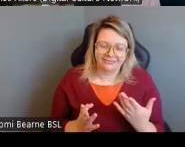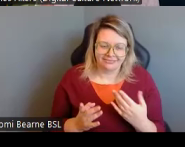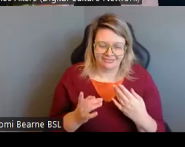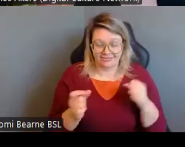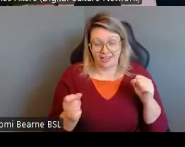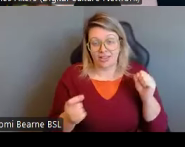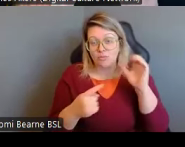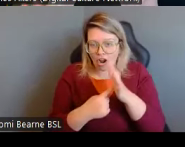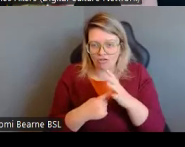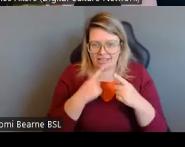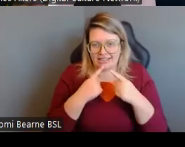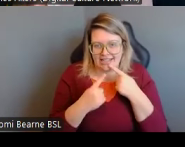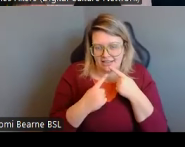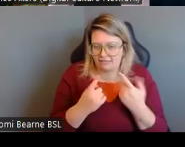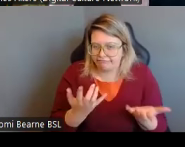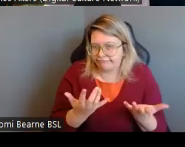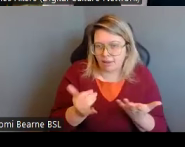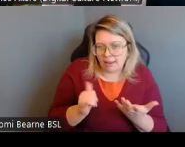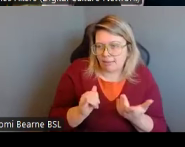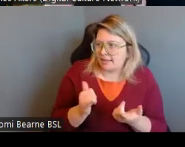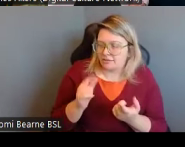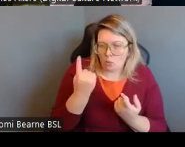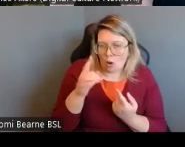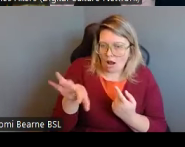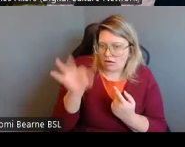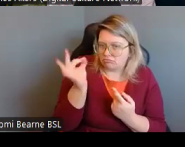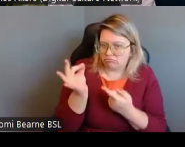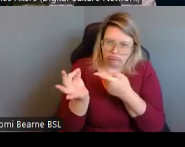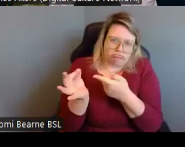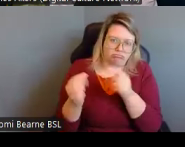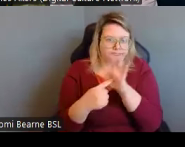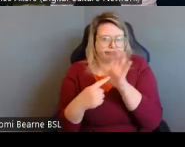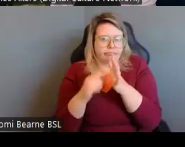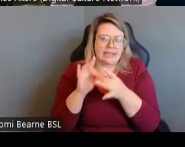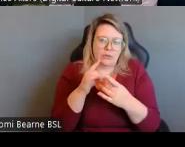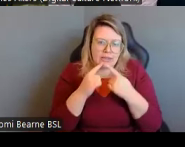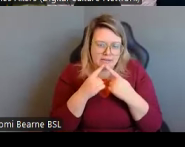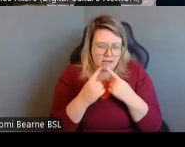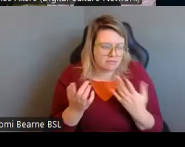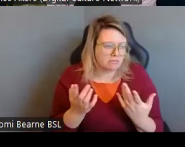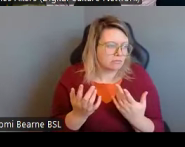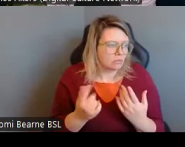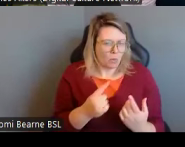one important part of data, why is that so important to you?